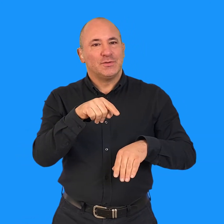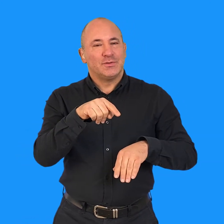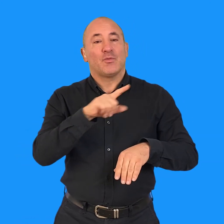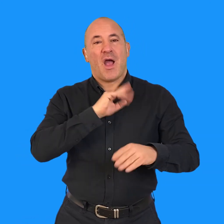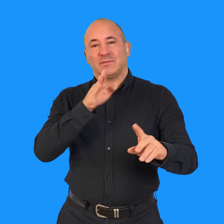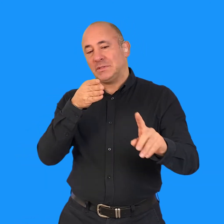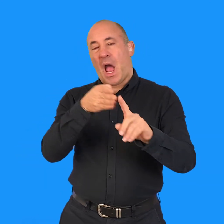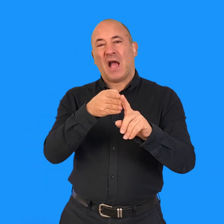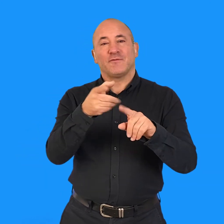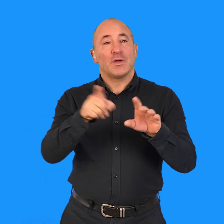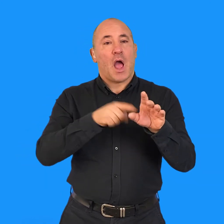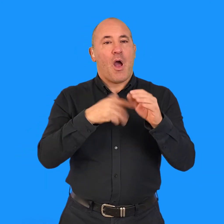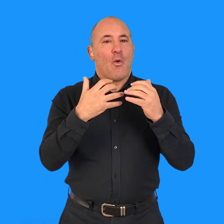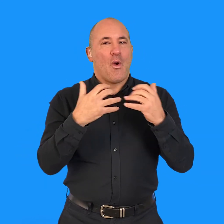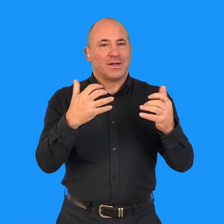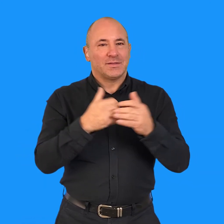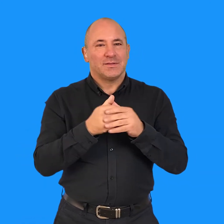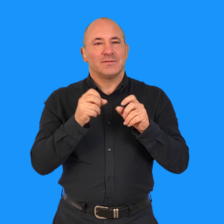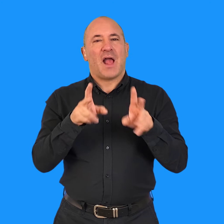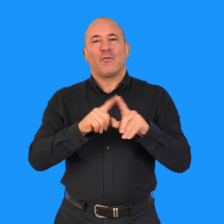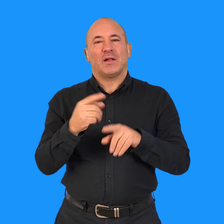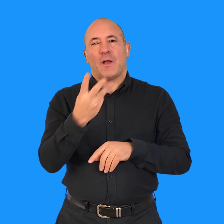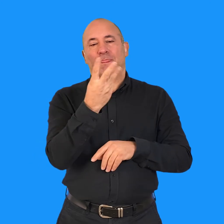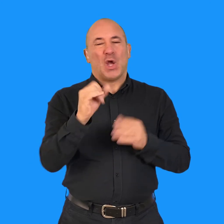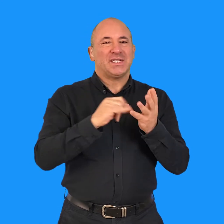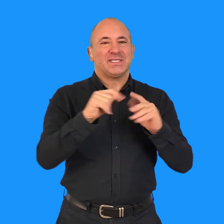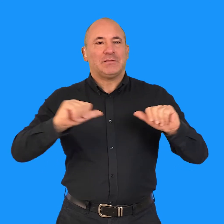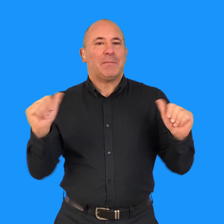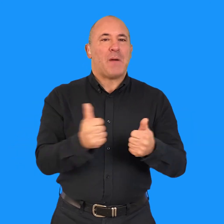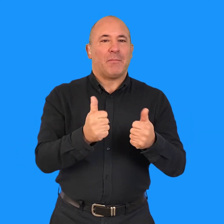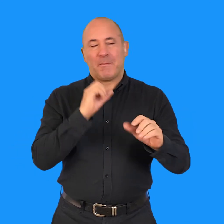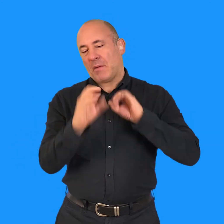it was in the style of it's a 30 second makeover type feel.